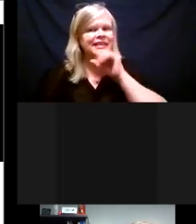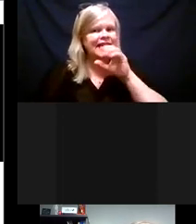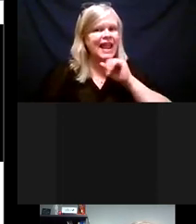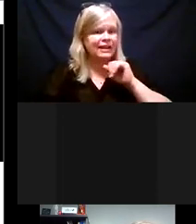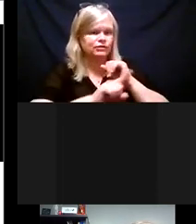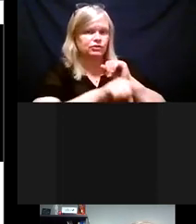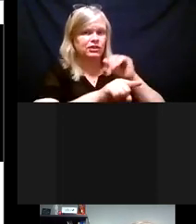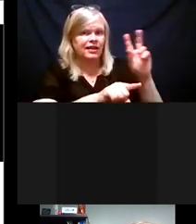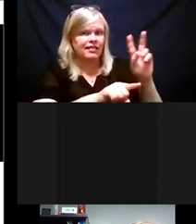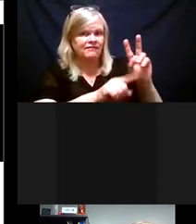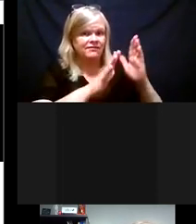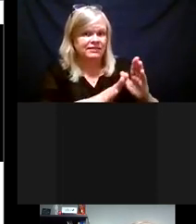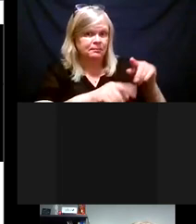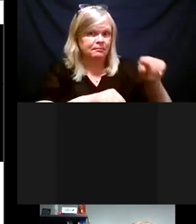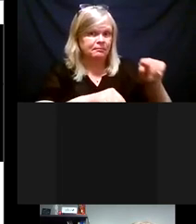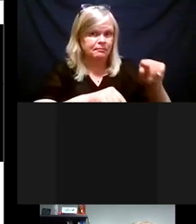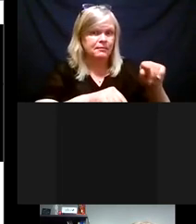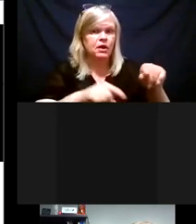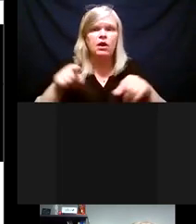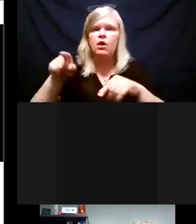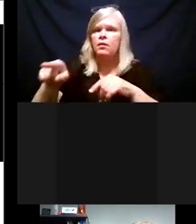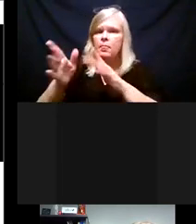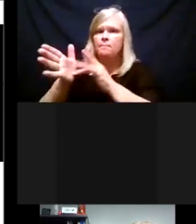TIME. THE AGE OF THE PERPETRATOR AT